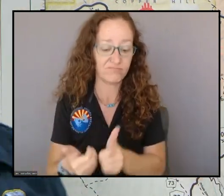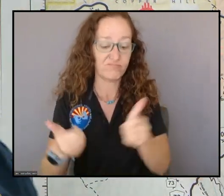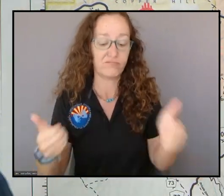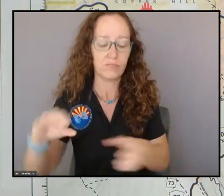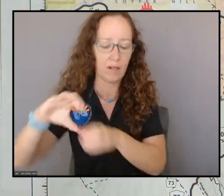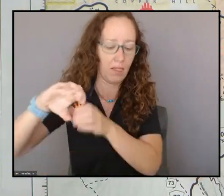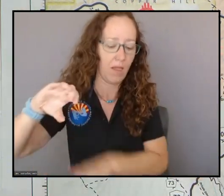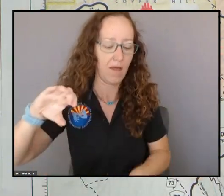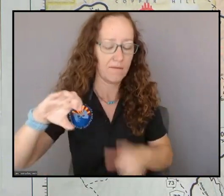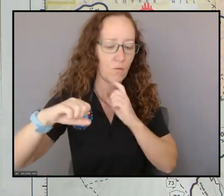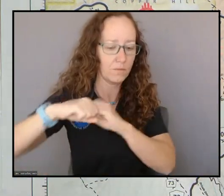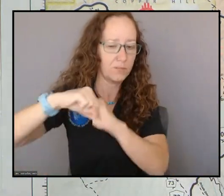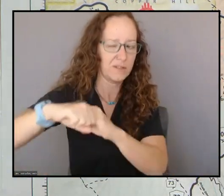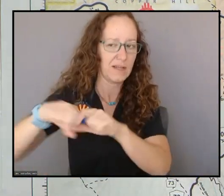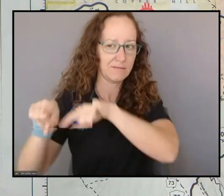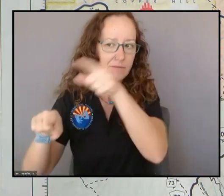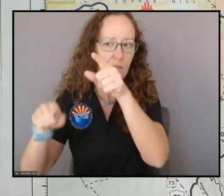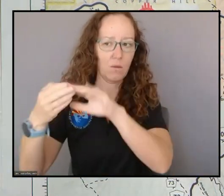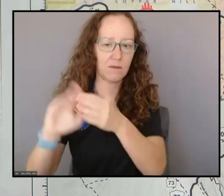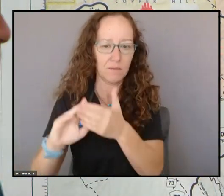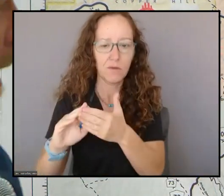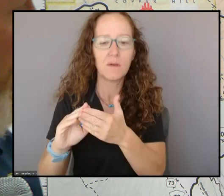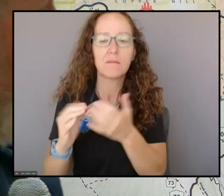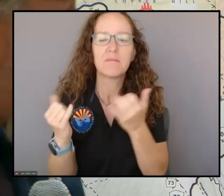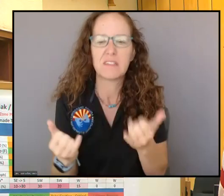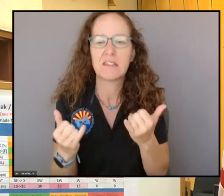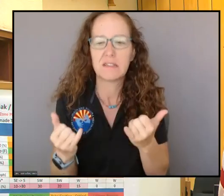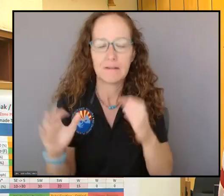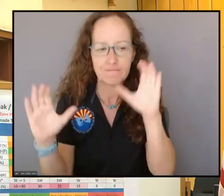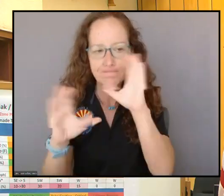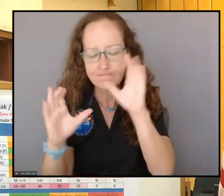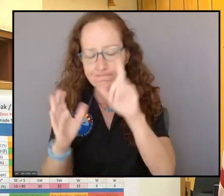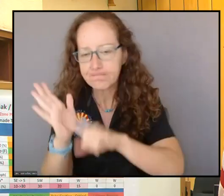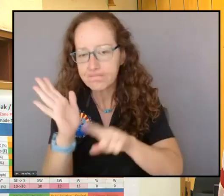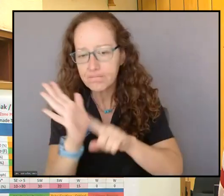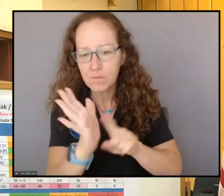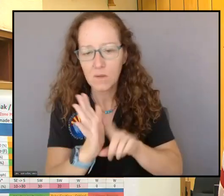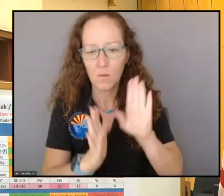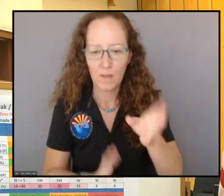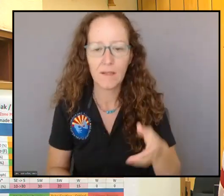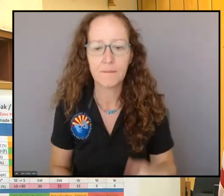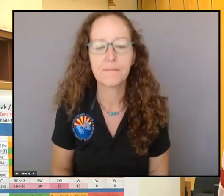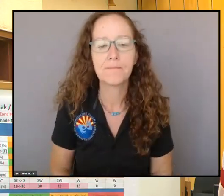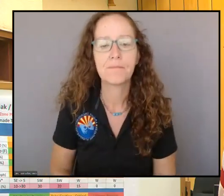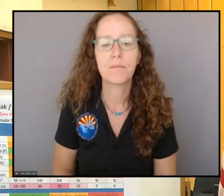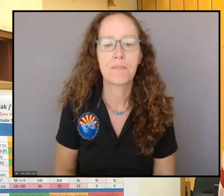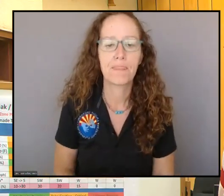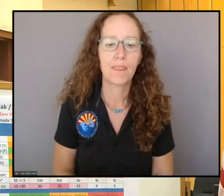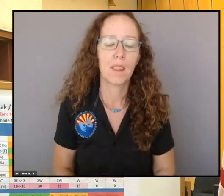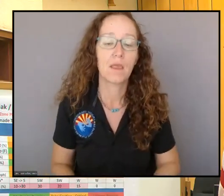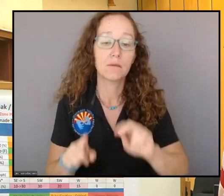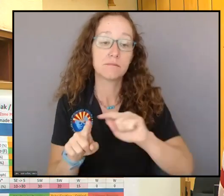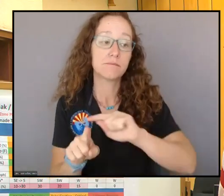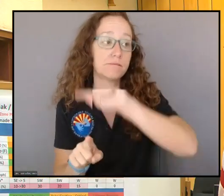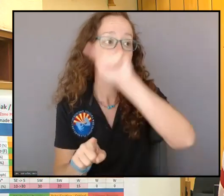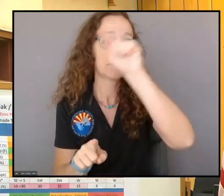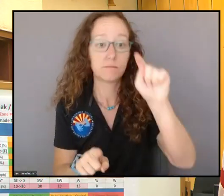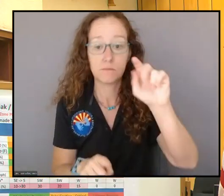effort today scouting. Moving back around onto the north side of the fire, we're still focusing on Chacon and then